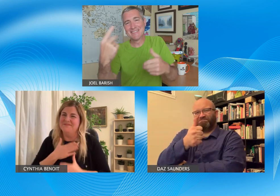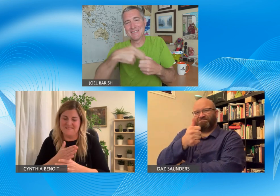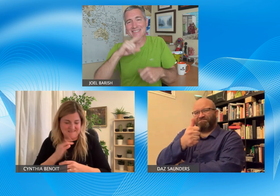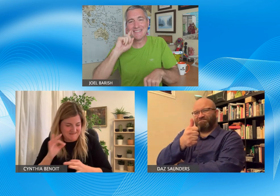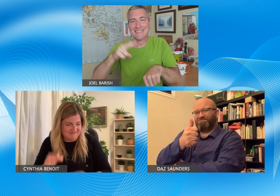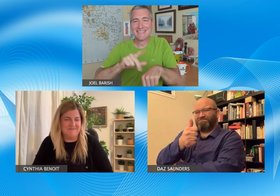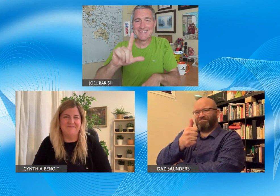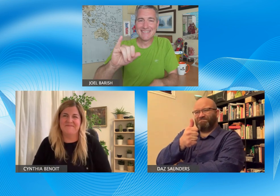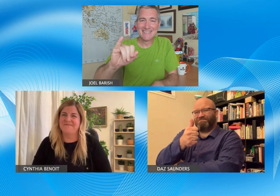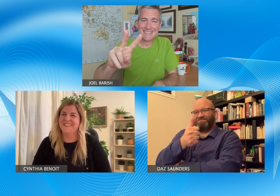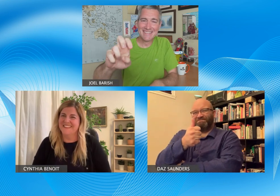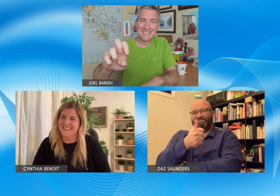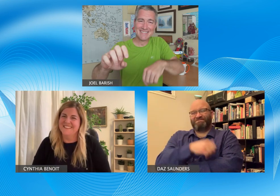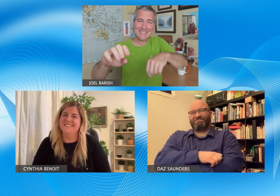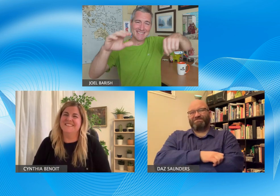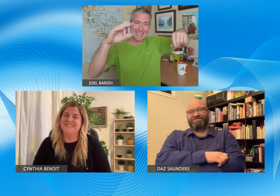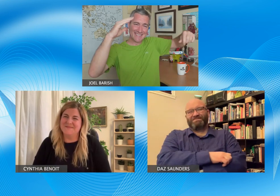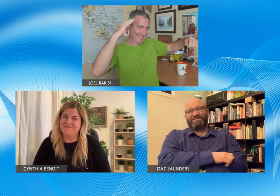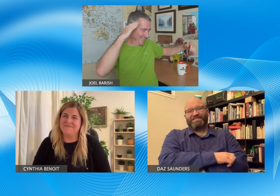Thank you for joining us on DeafNation Live!